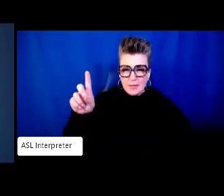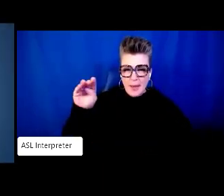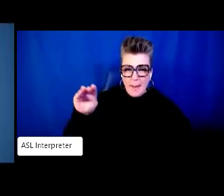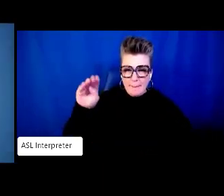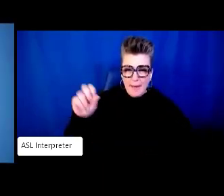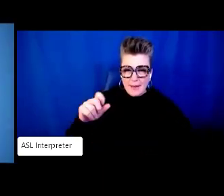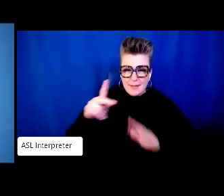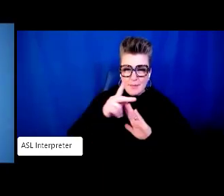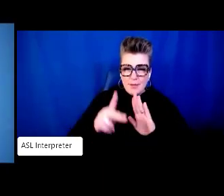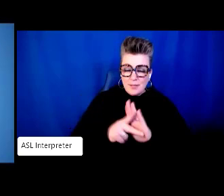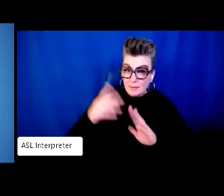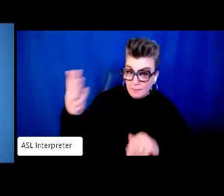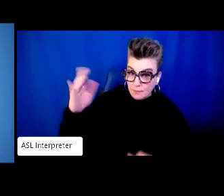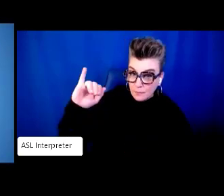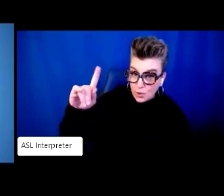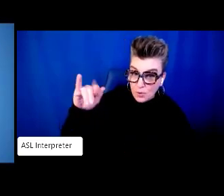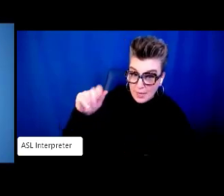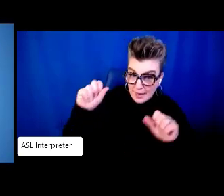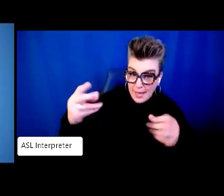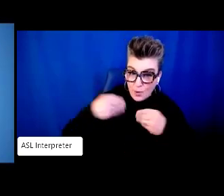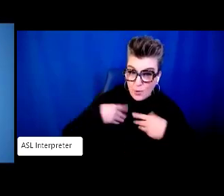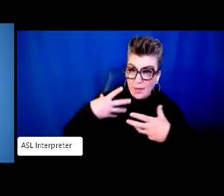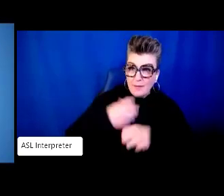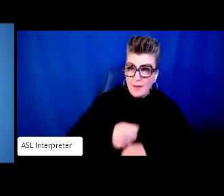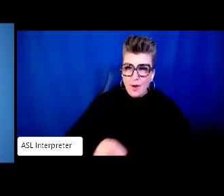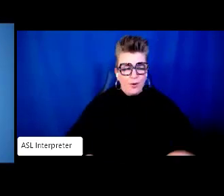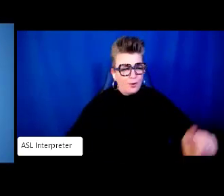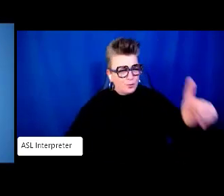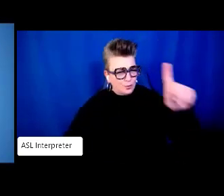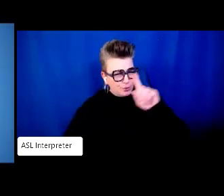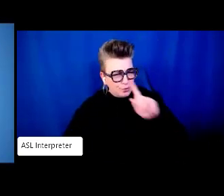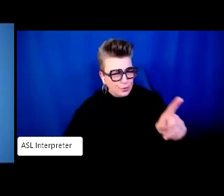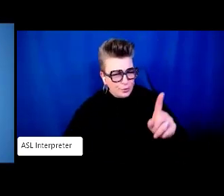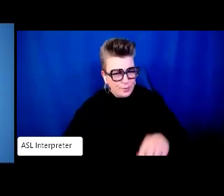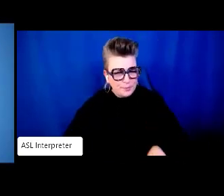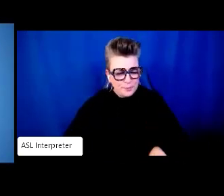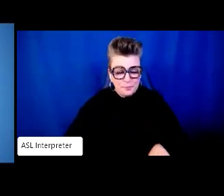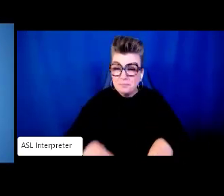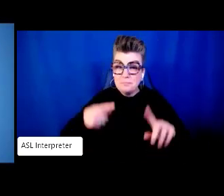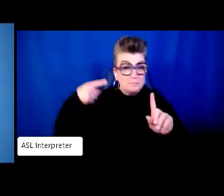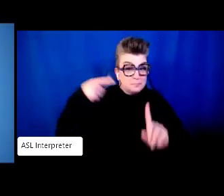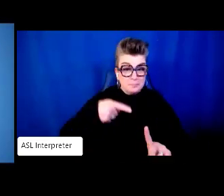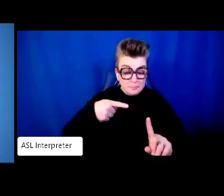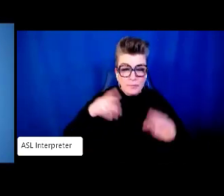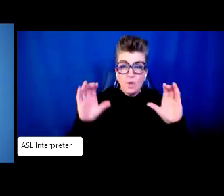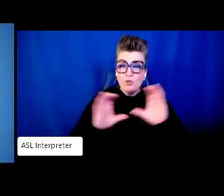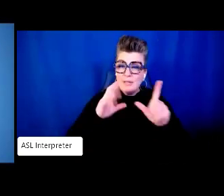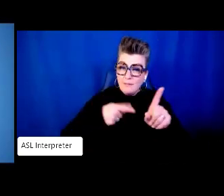Julia Slutsman: Certainly. The bottom line is that scientific data may be protected by a certificate of confidentiality and data